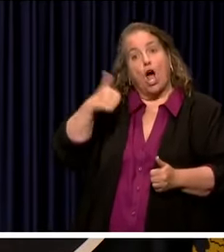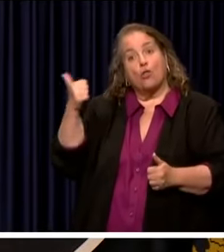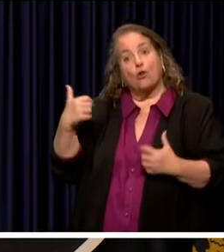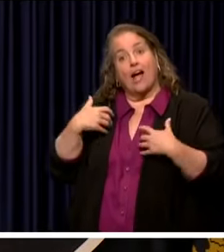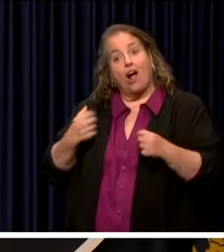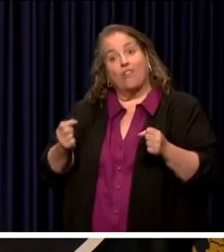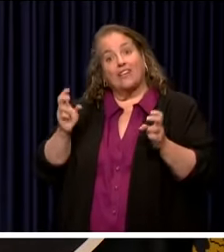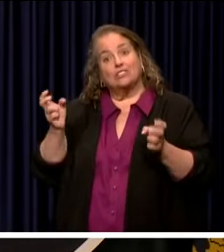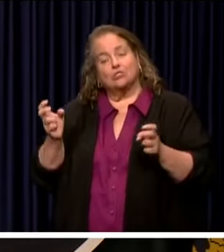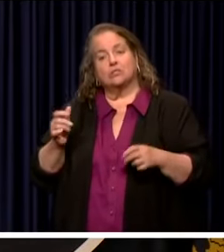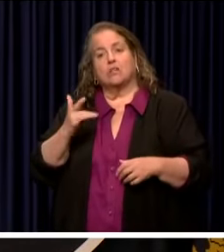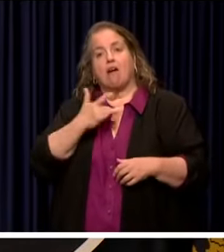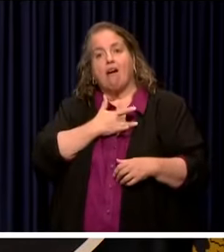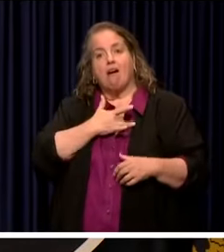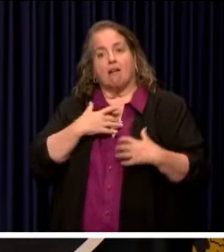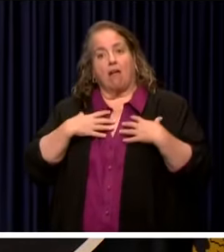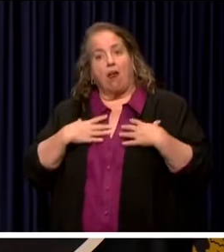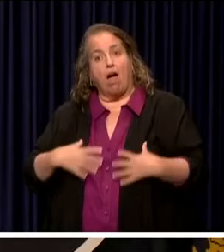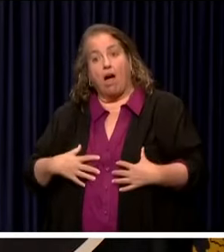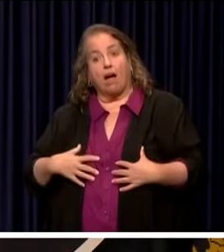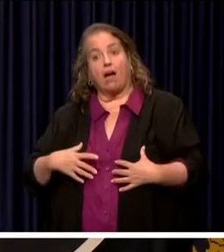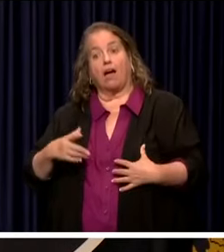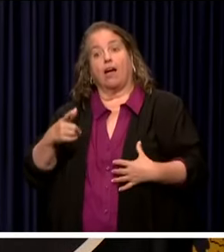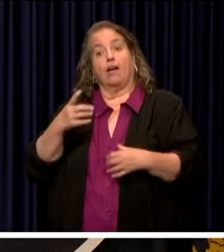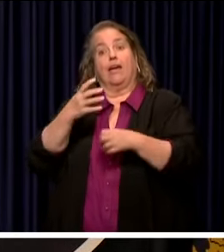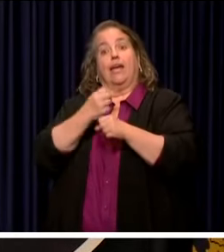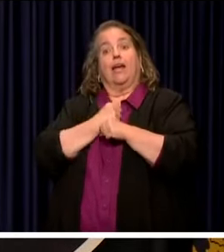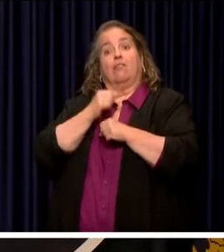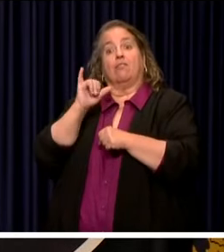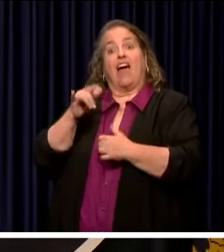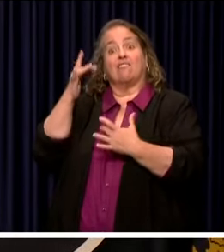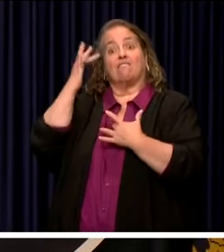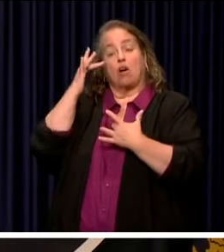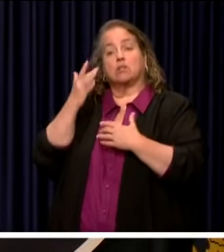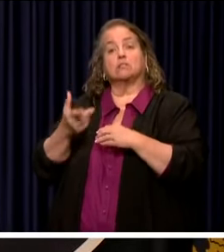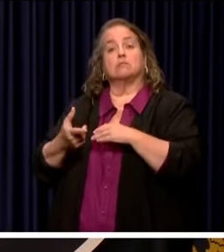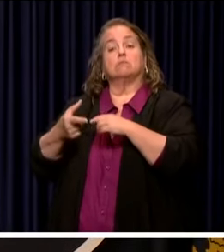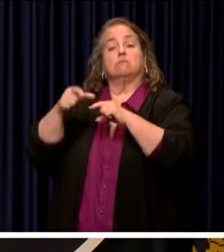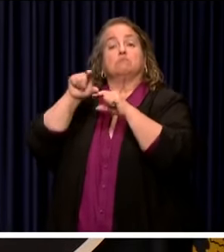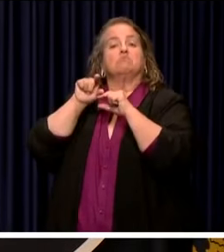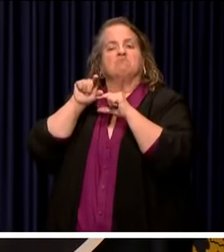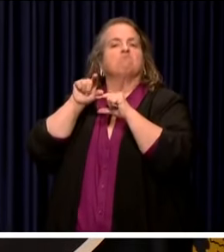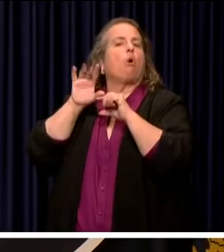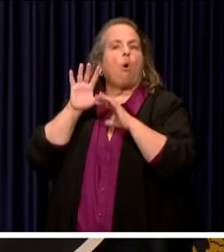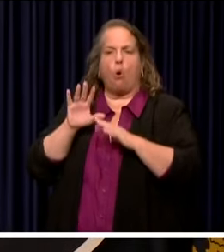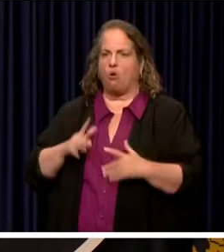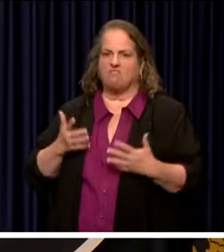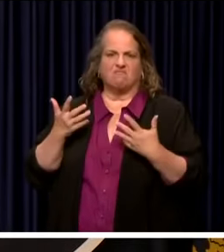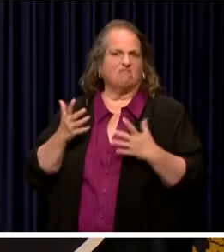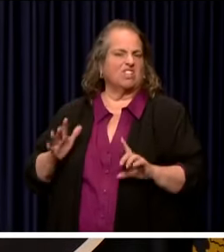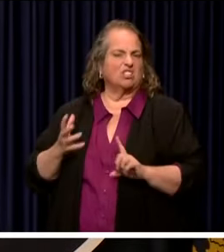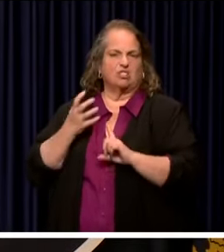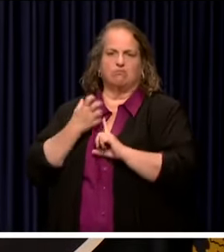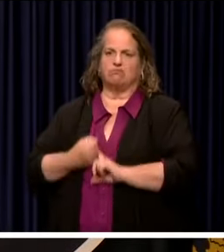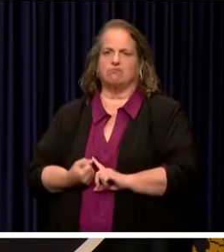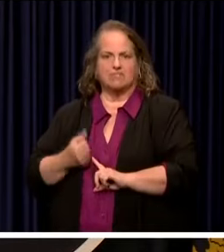OFF STATE WORKERS OR FURLOUGH? IS THAT SOMETHING YOU HAVE PLANNED FOR, CONSIDERING?